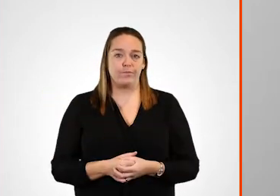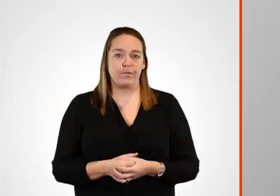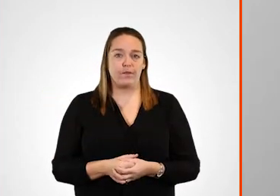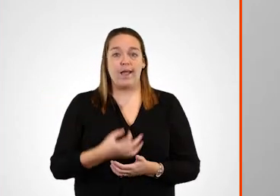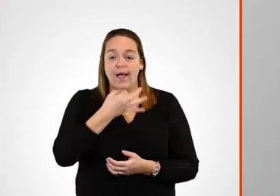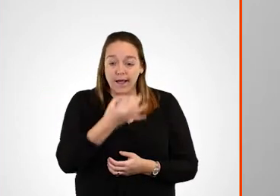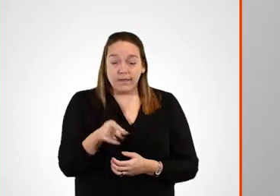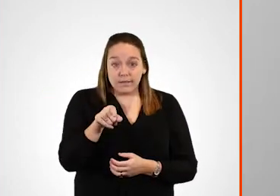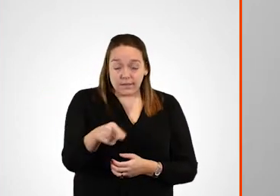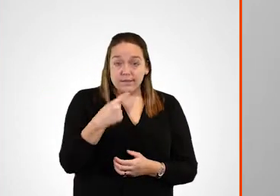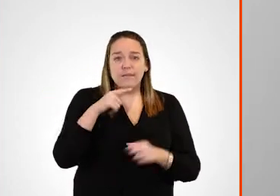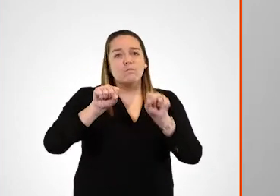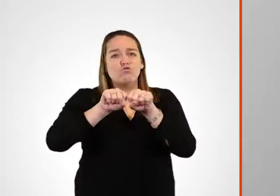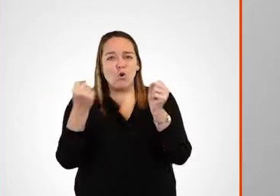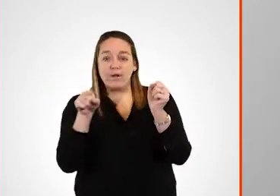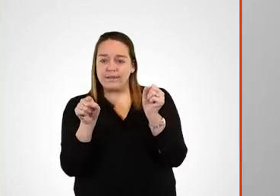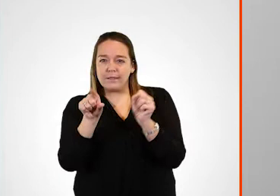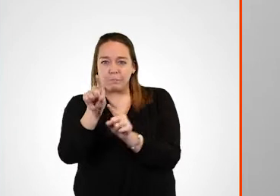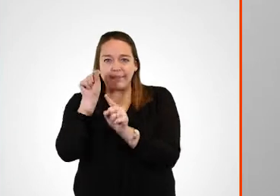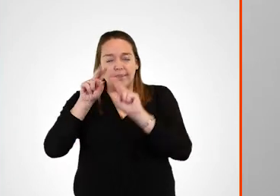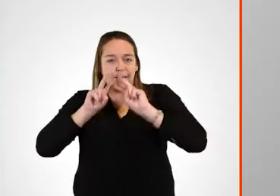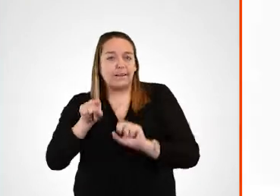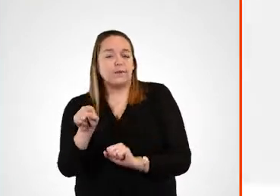and then the word broken is analysed there, for example.